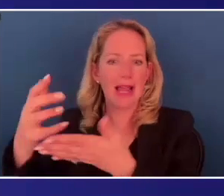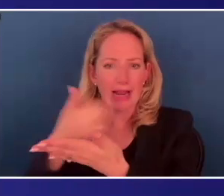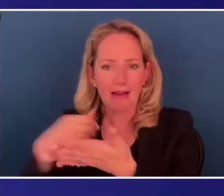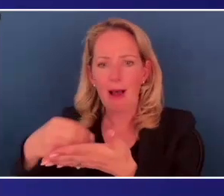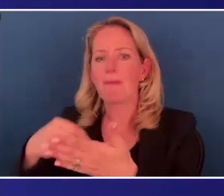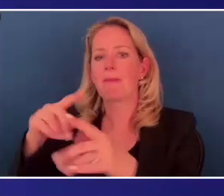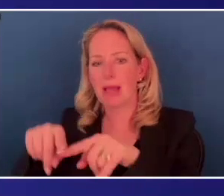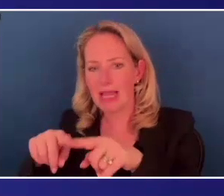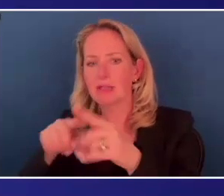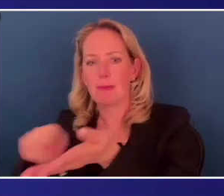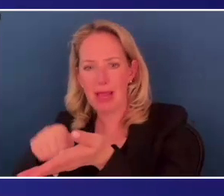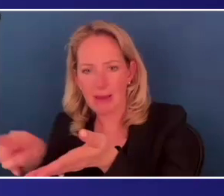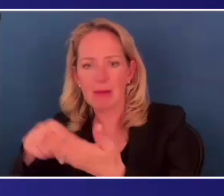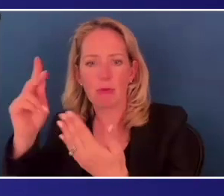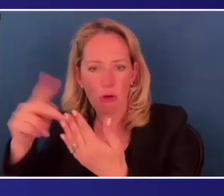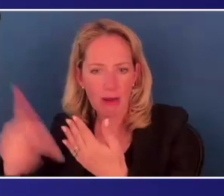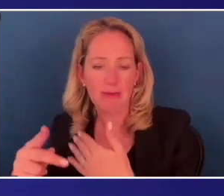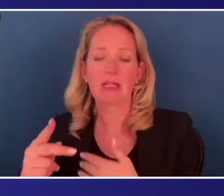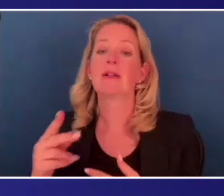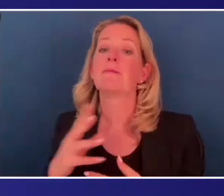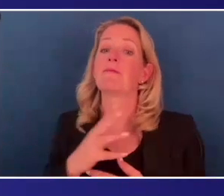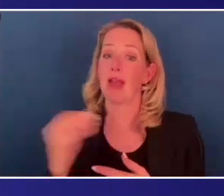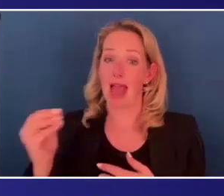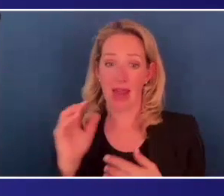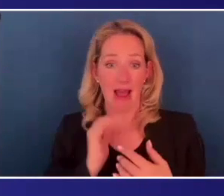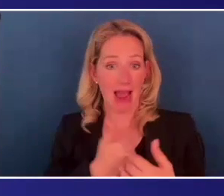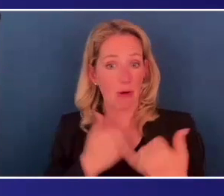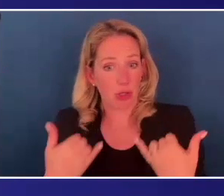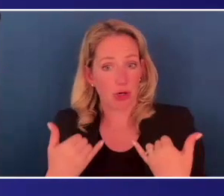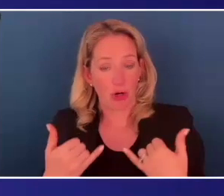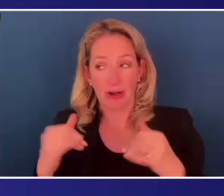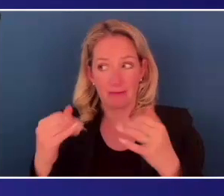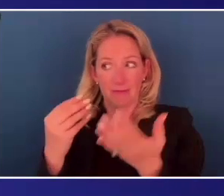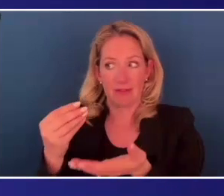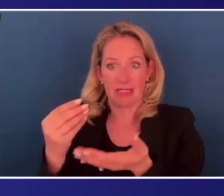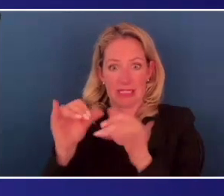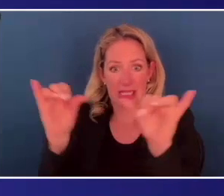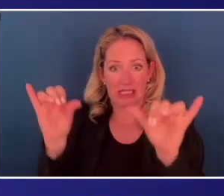Under our current higher education financing system, millions of students face an affordability gap between college costs and financial aid and the federal student loan program serves as a critical access tool.